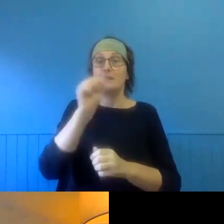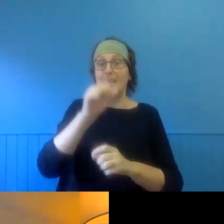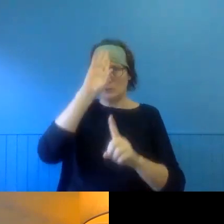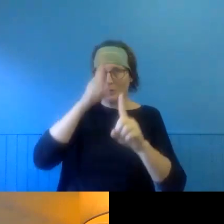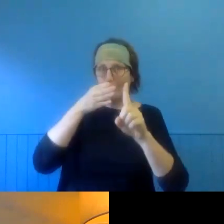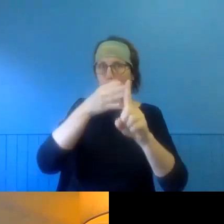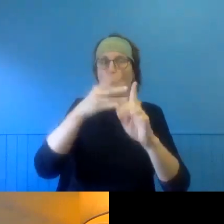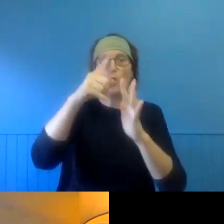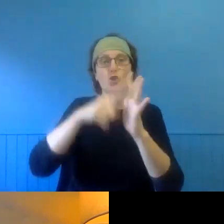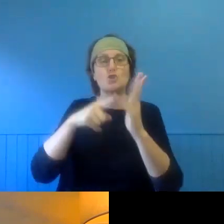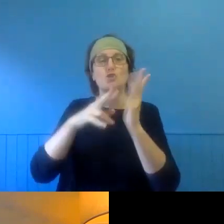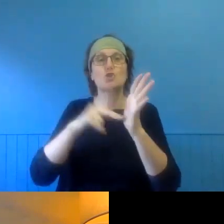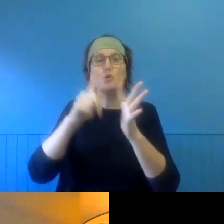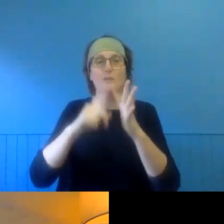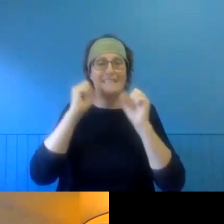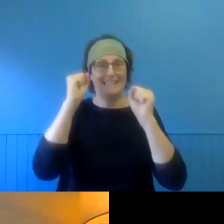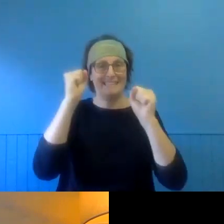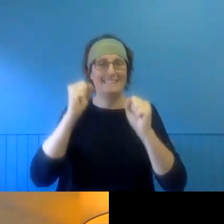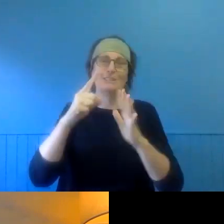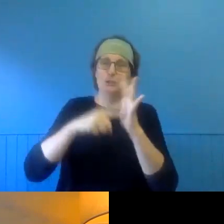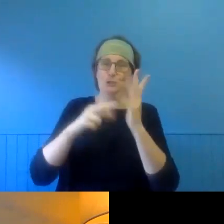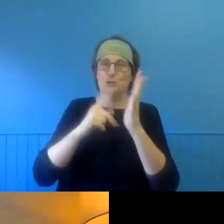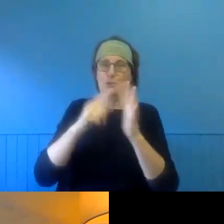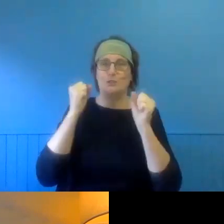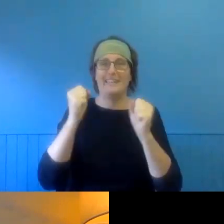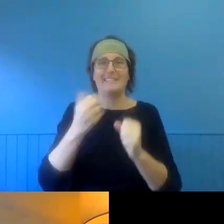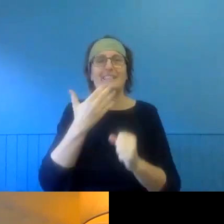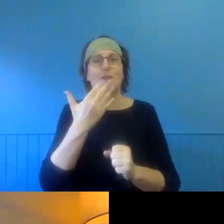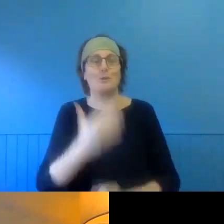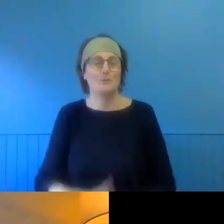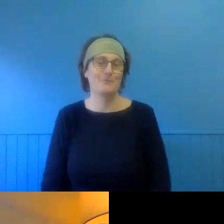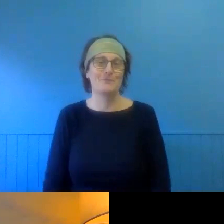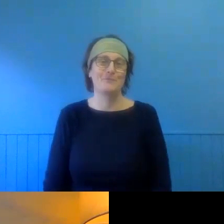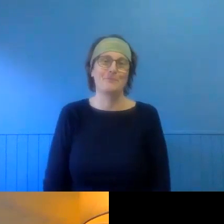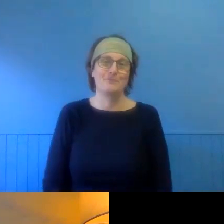June". Yay, Trish >> Thank you. >> IAN: Mob peling together, we all